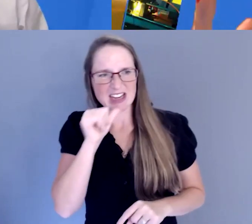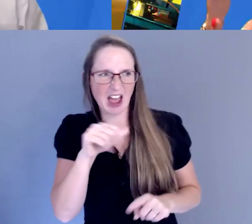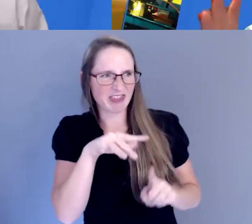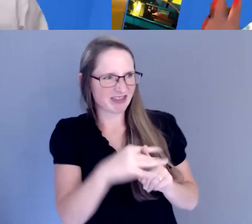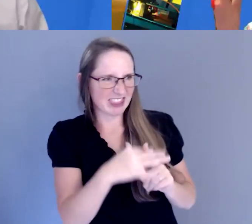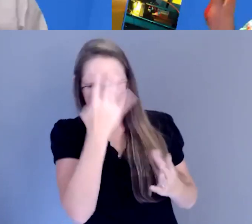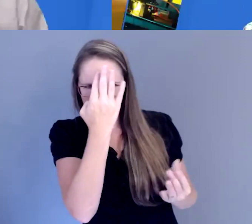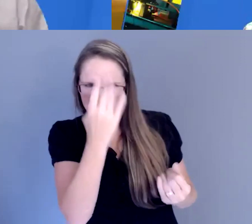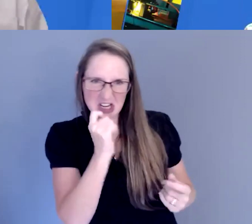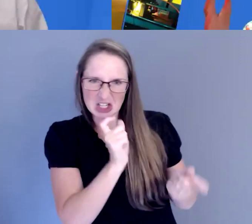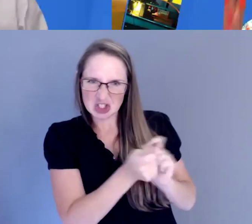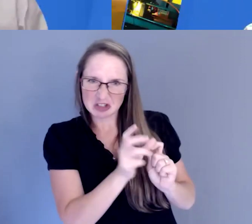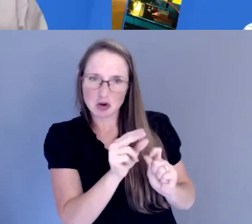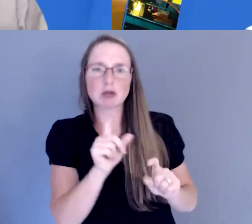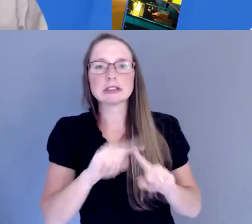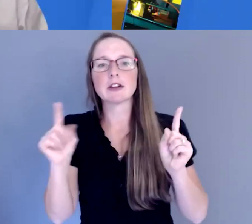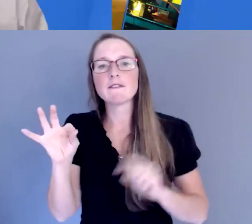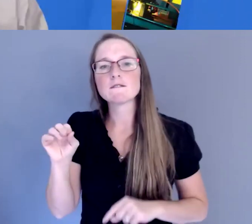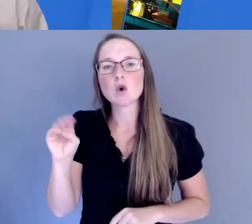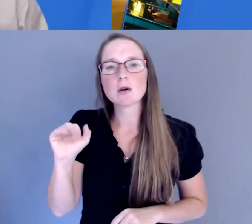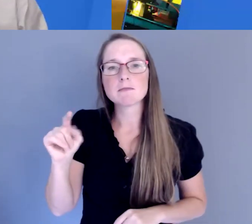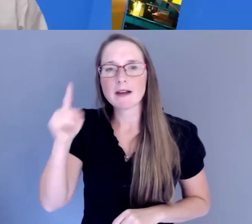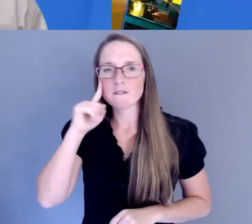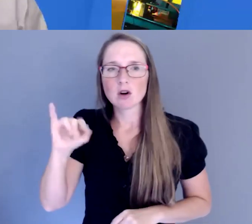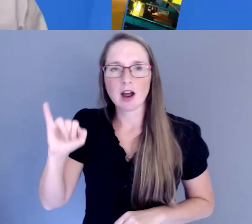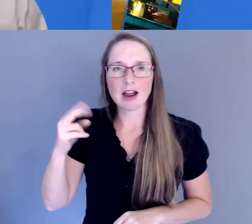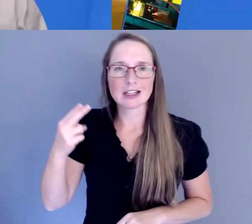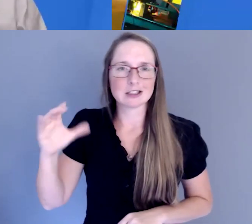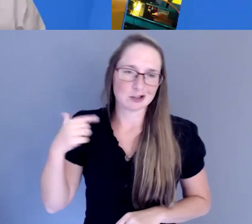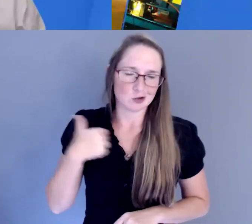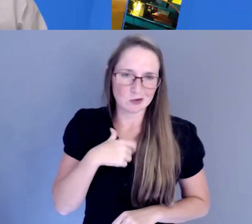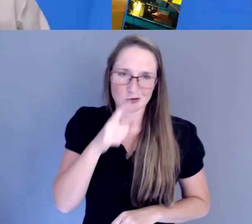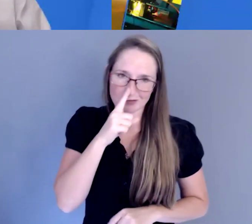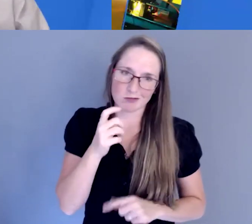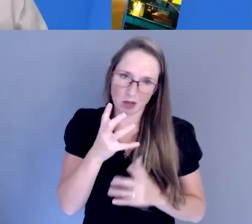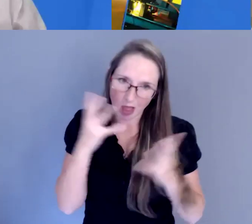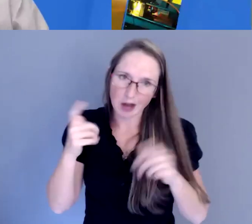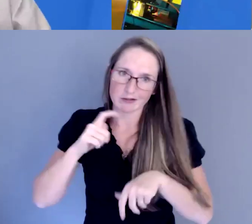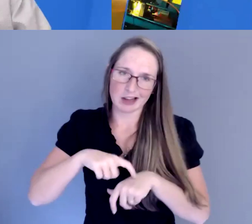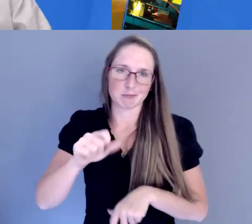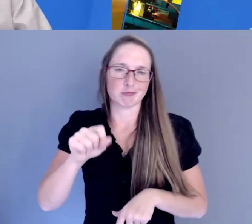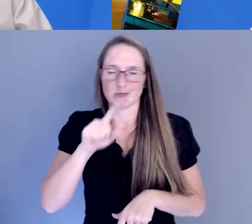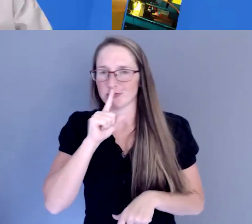a different format for our IHEs, we do spend a lot of time. That's a great point, Jeremy.